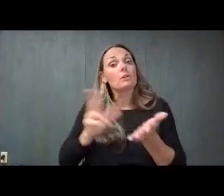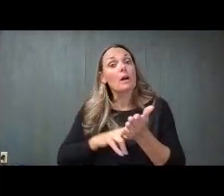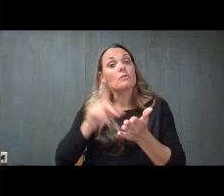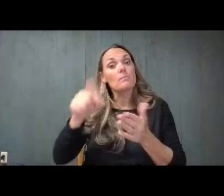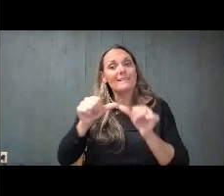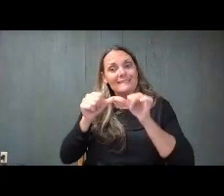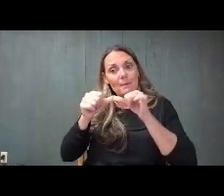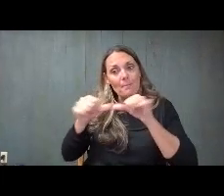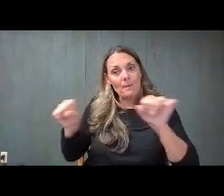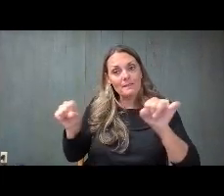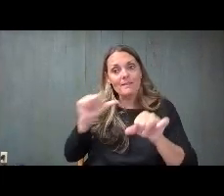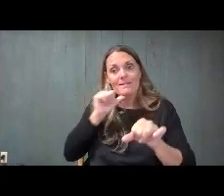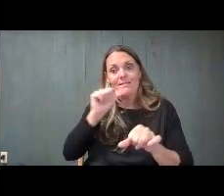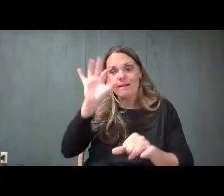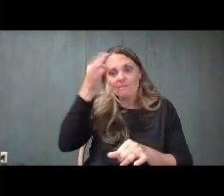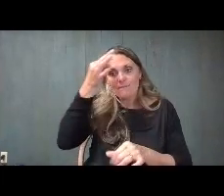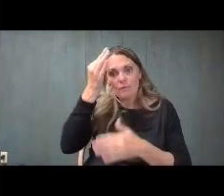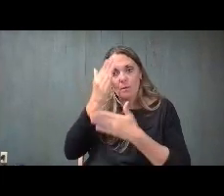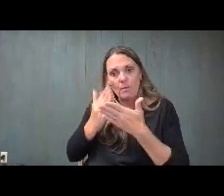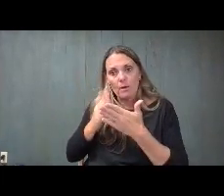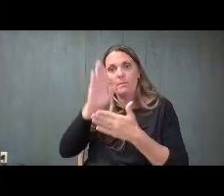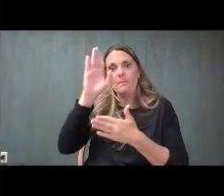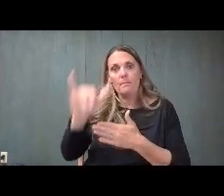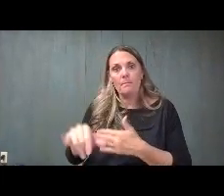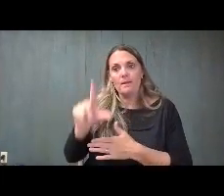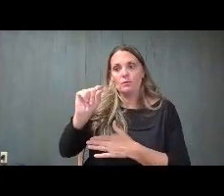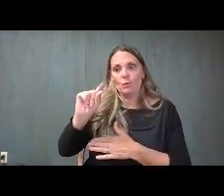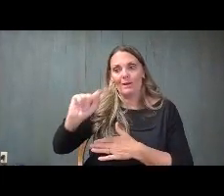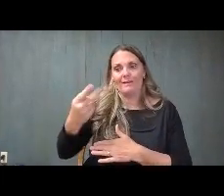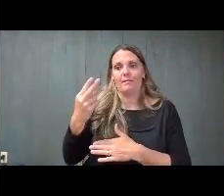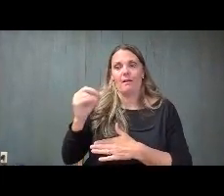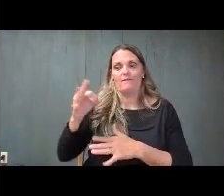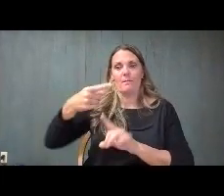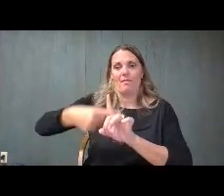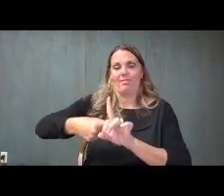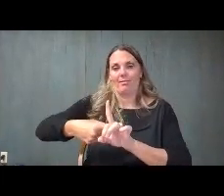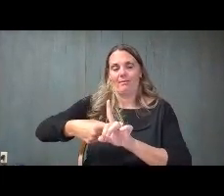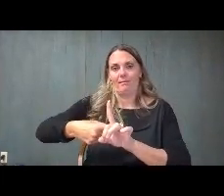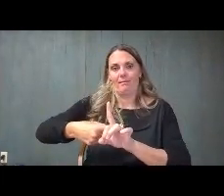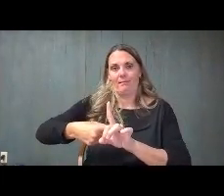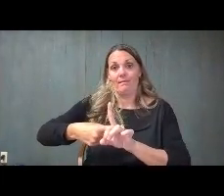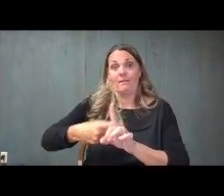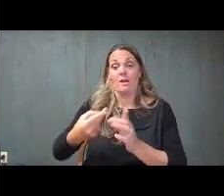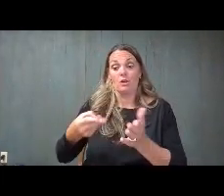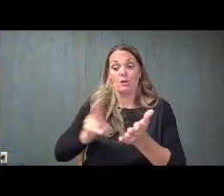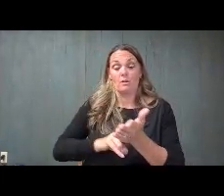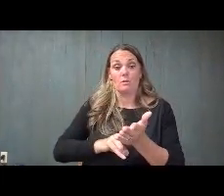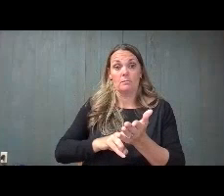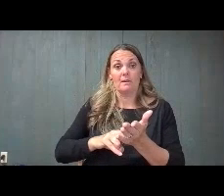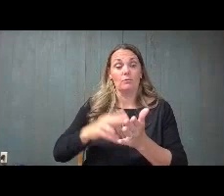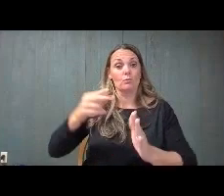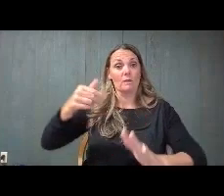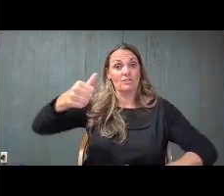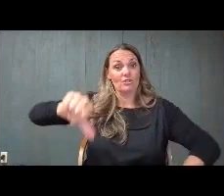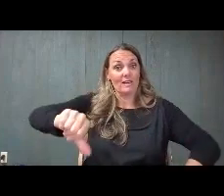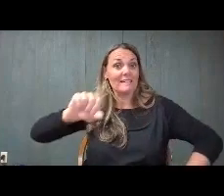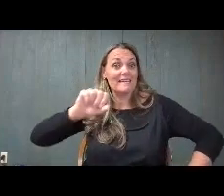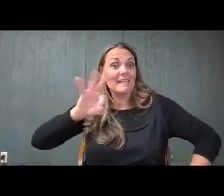the Nonfederal share by the 20th of the month. The contractors claim will be rejected if the Nonfederal share